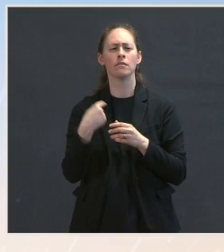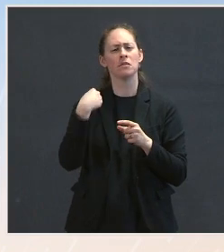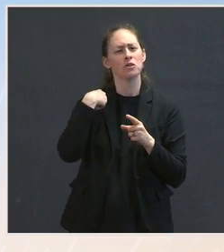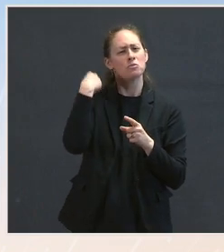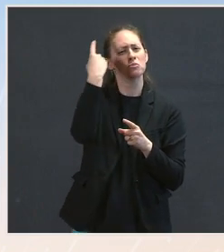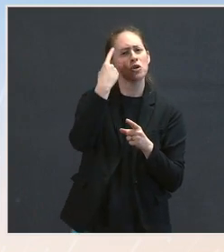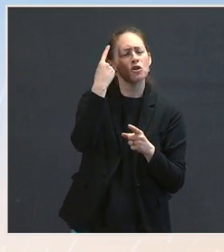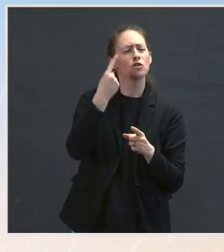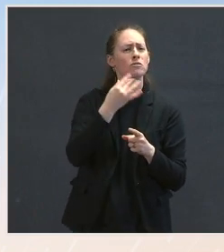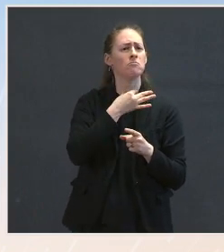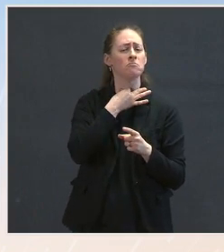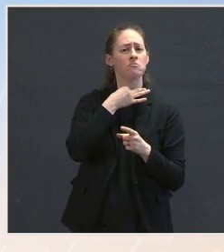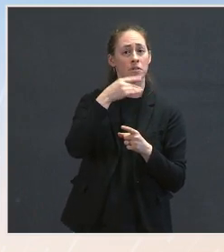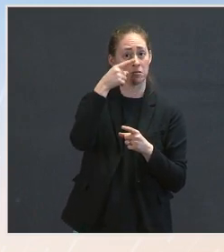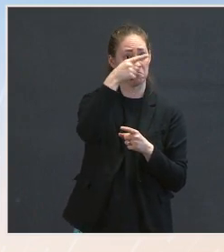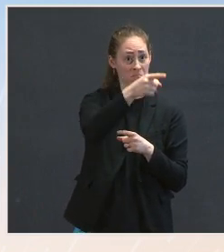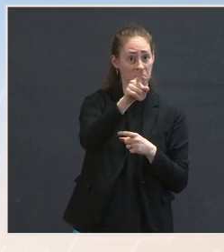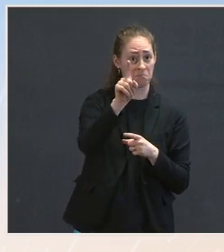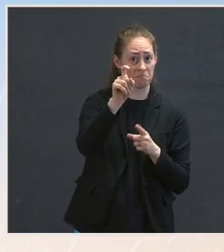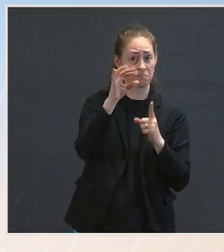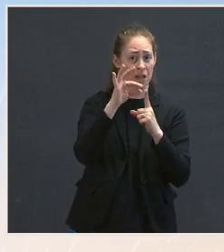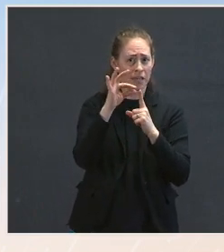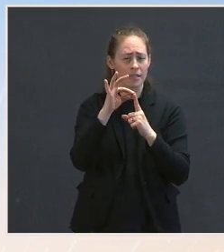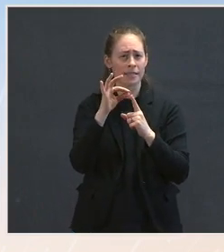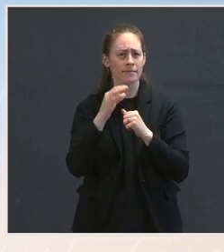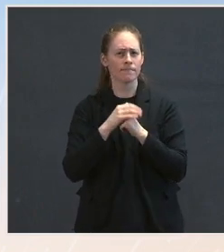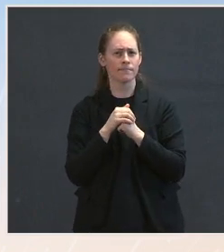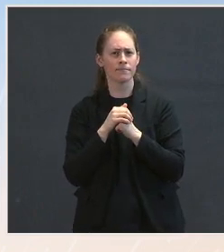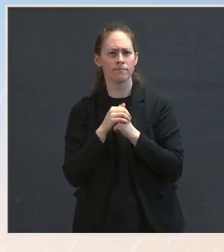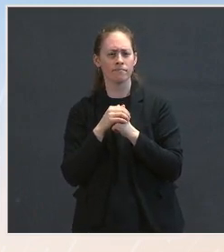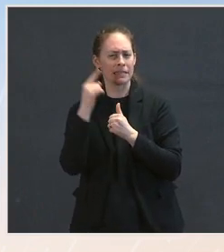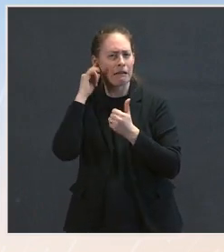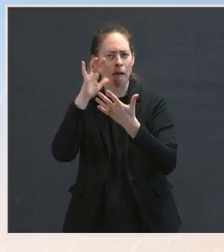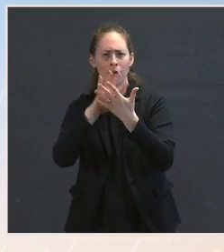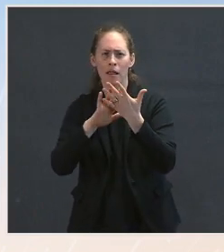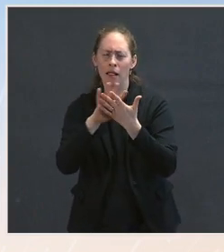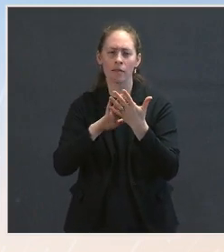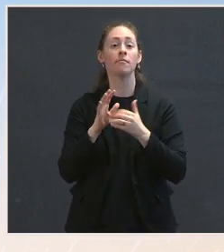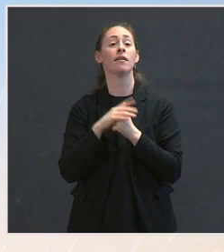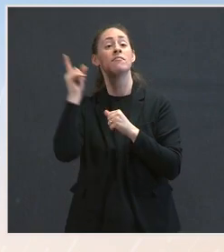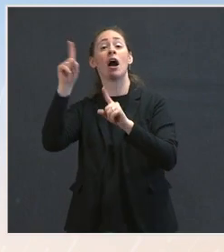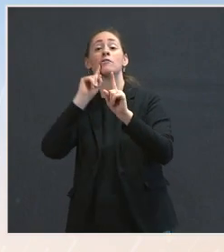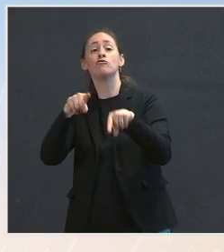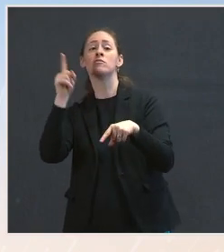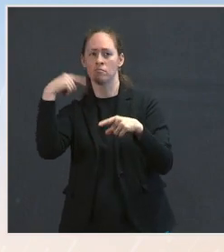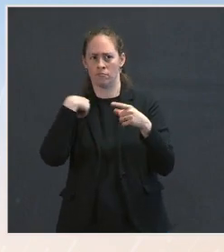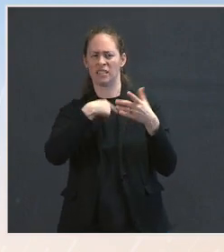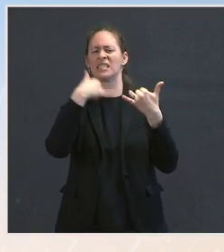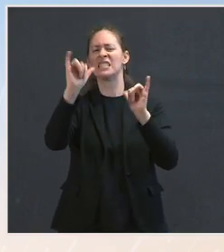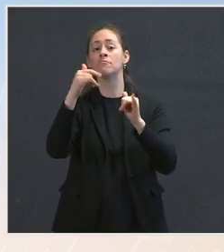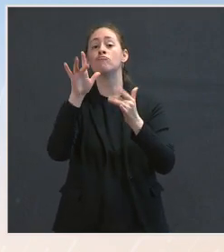Ms. Psaki: Well, of course we remain closely engaged with a range of leaders and officials in the region, including those in Pakistan.